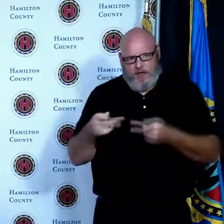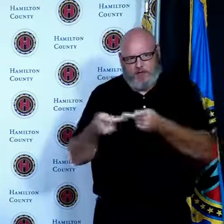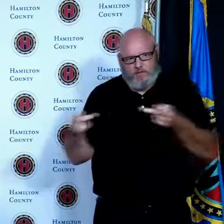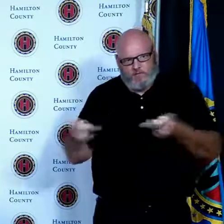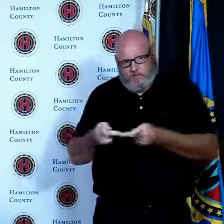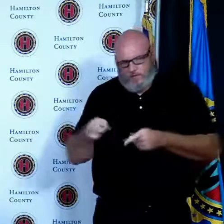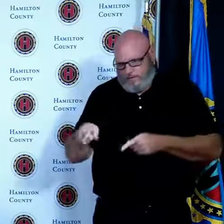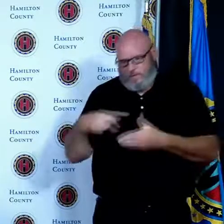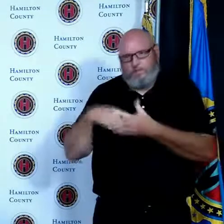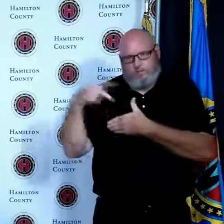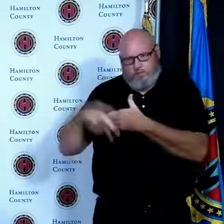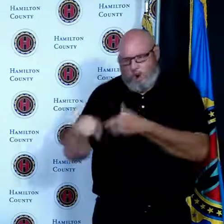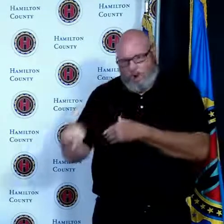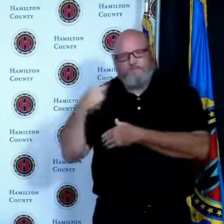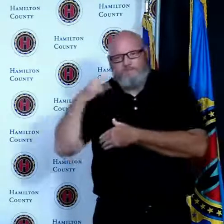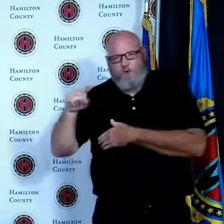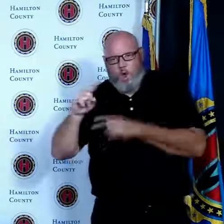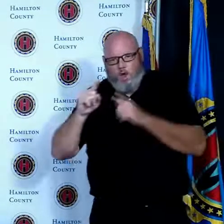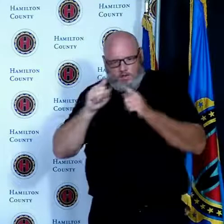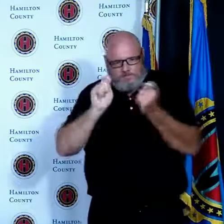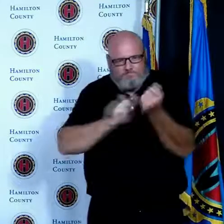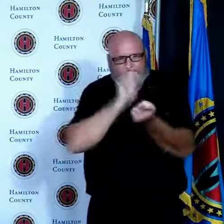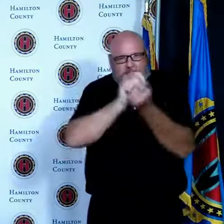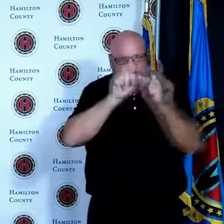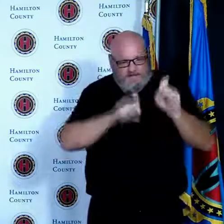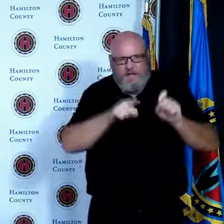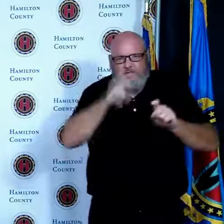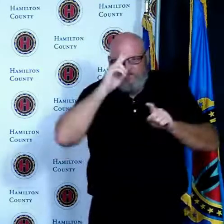be coming out if you call them and ask for this assistance so their